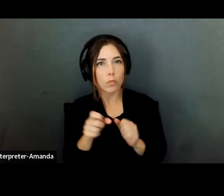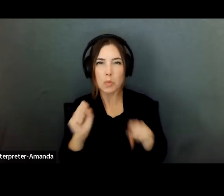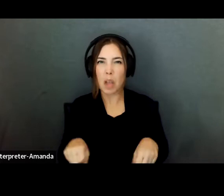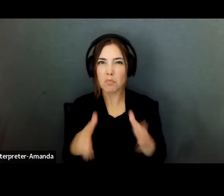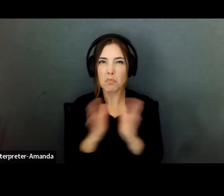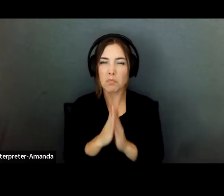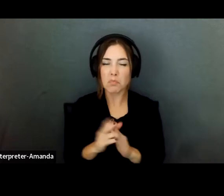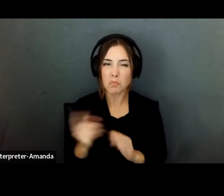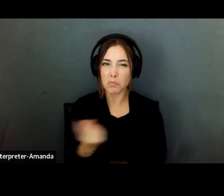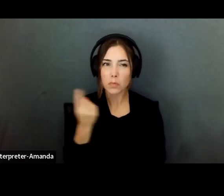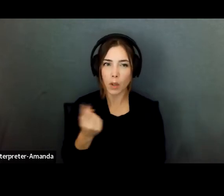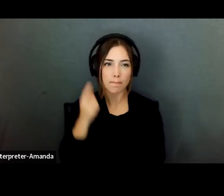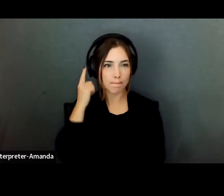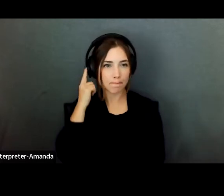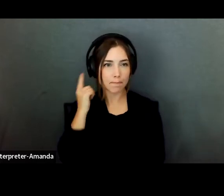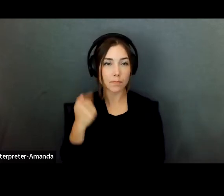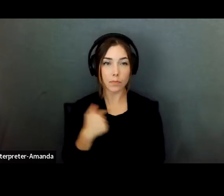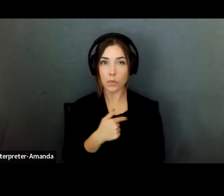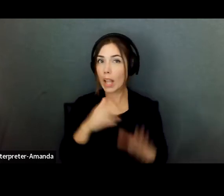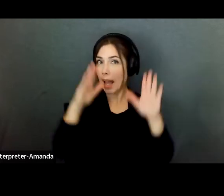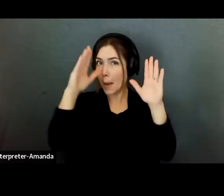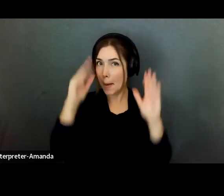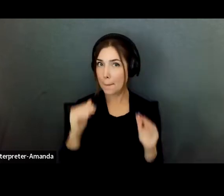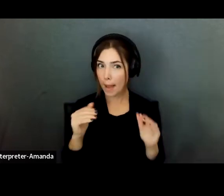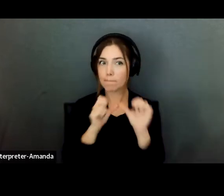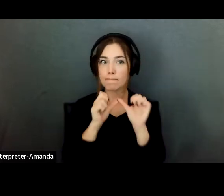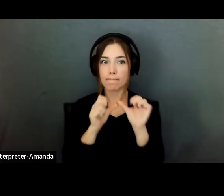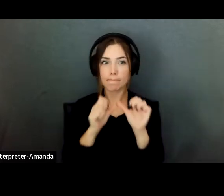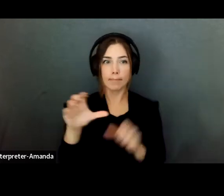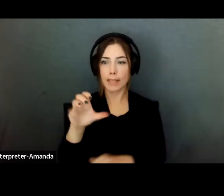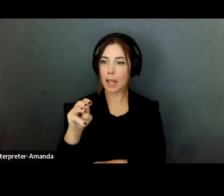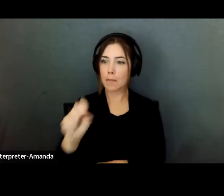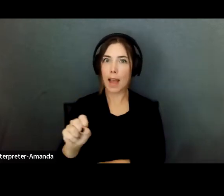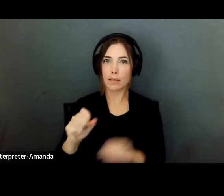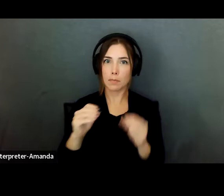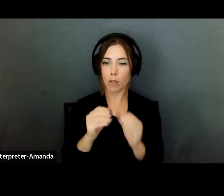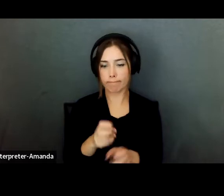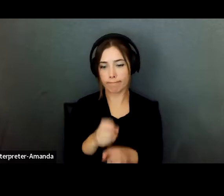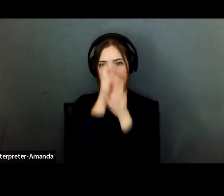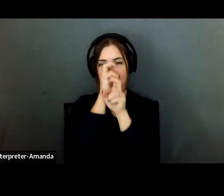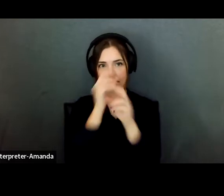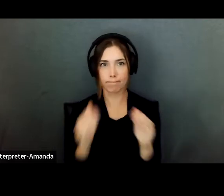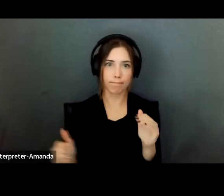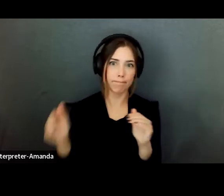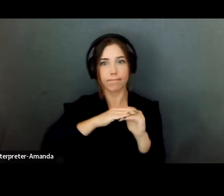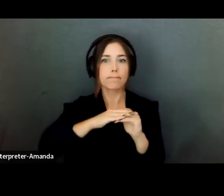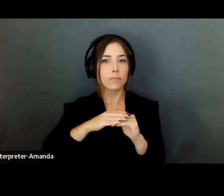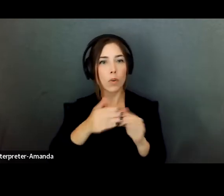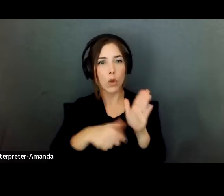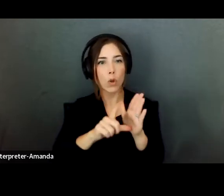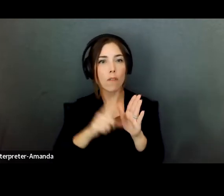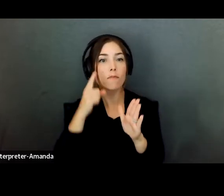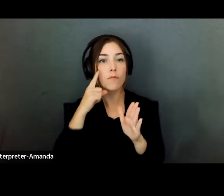And then we anticipate continued CMS heightened scrutiny reviews for any settings that are